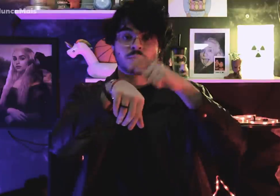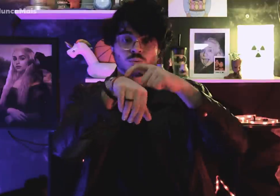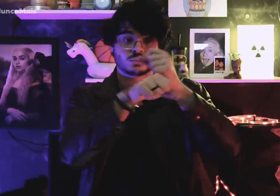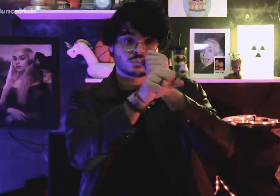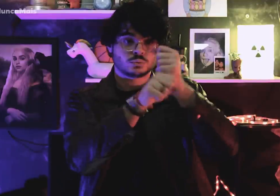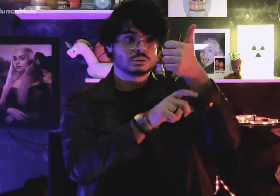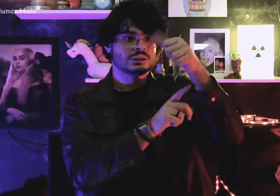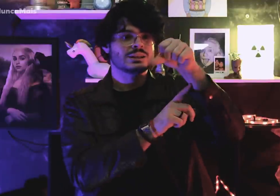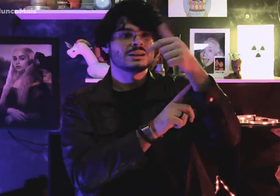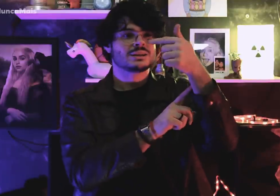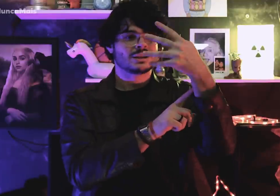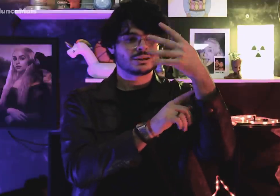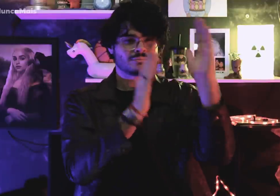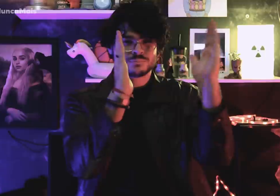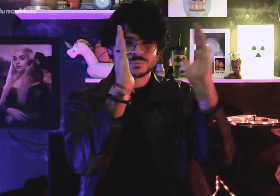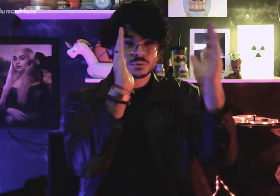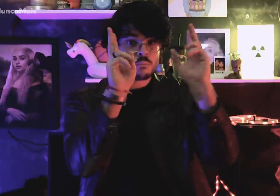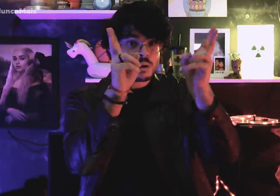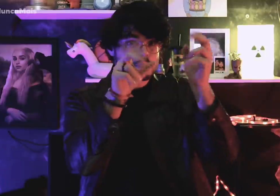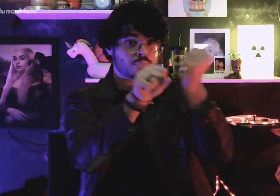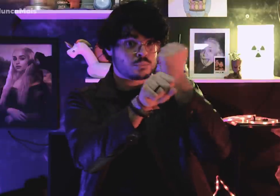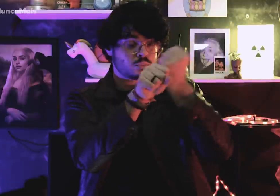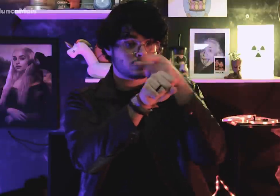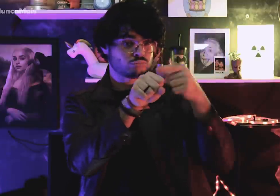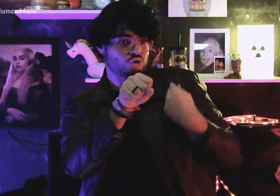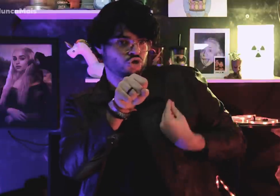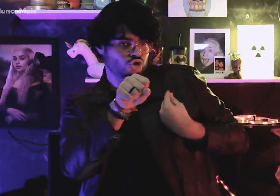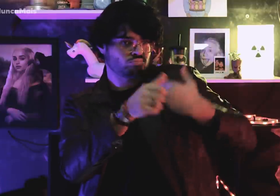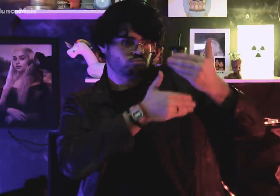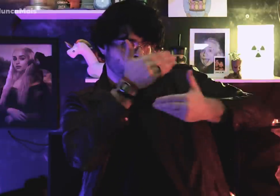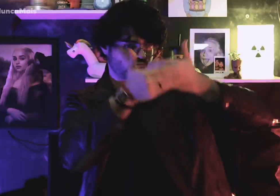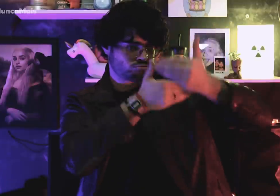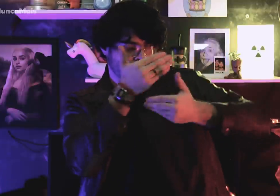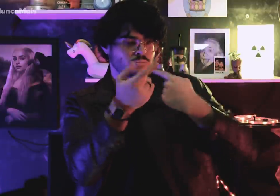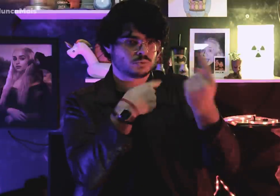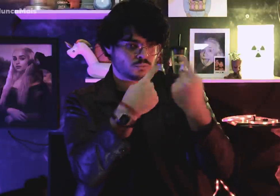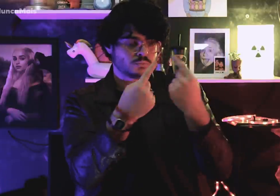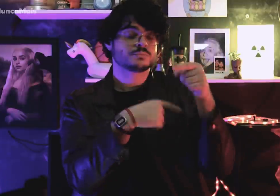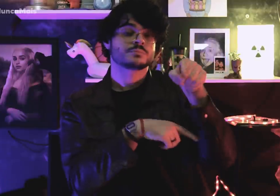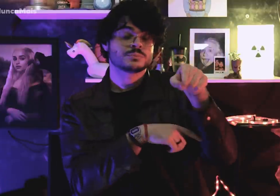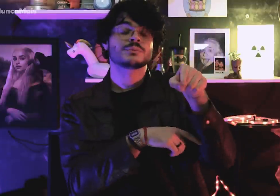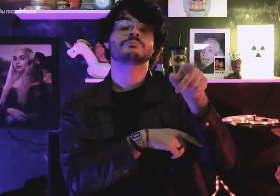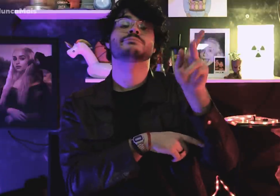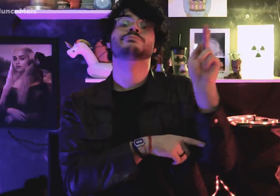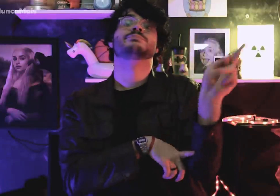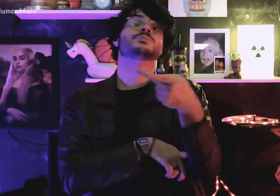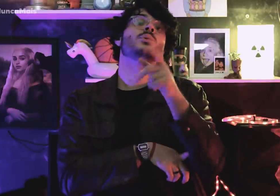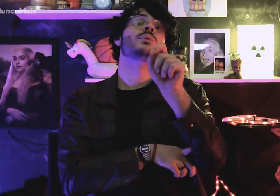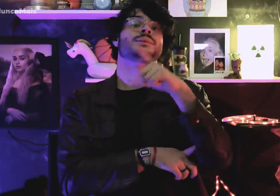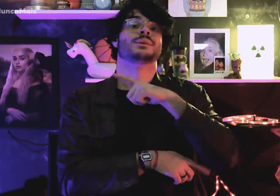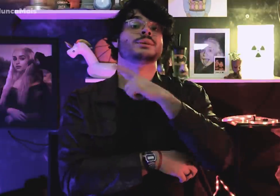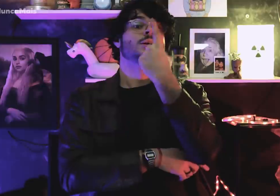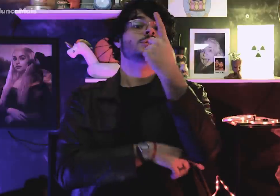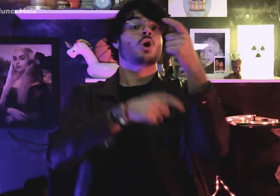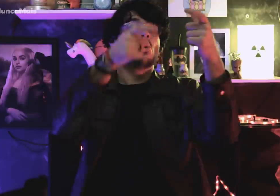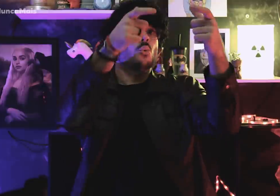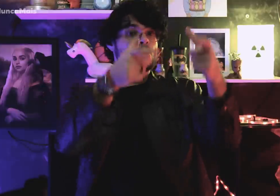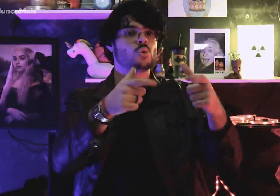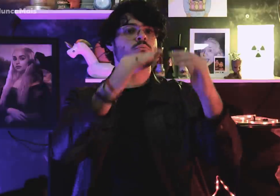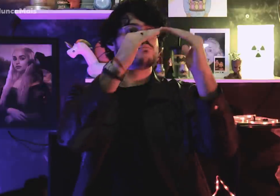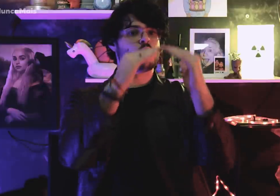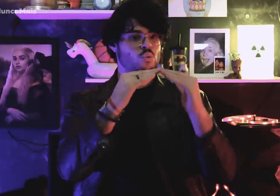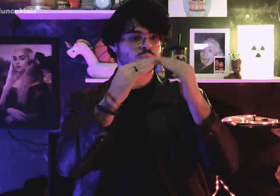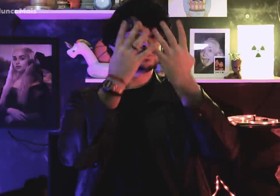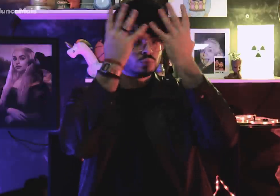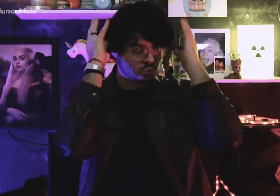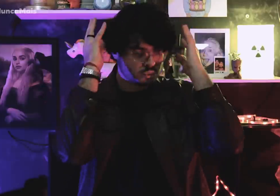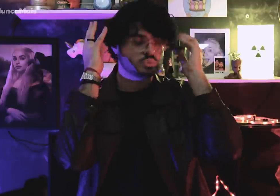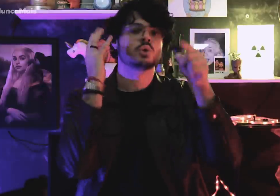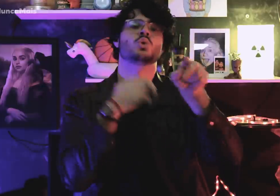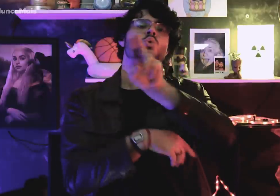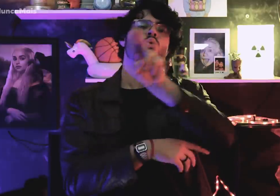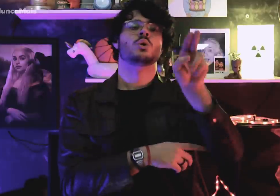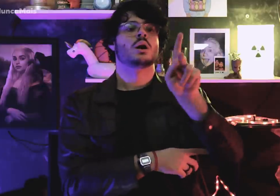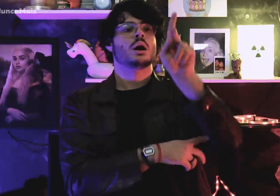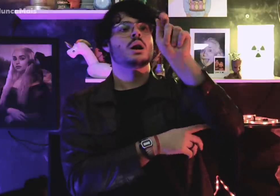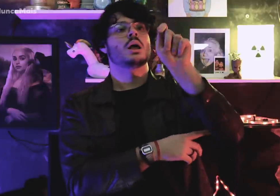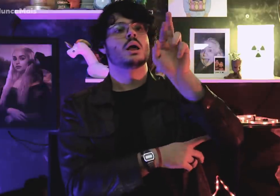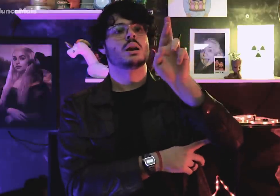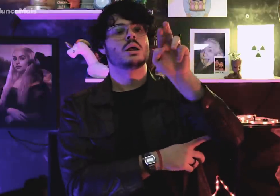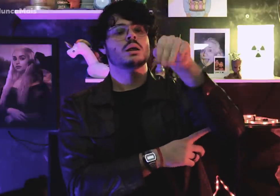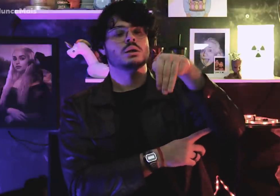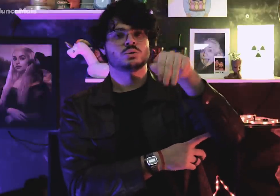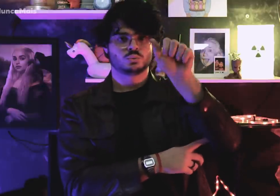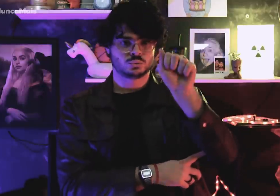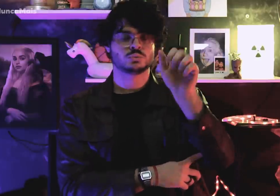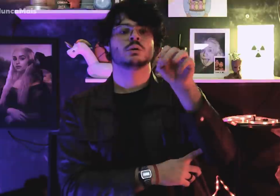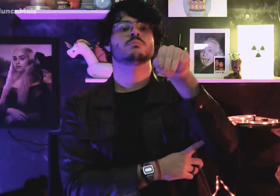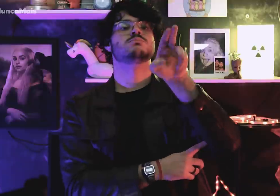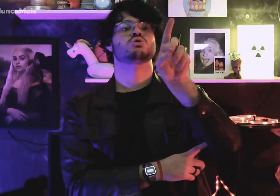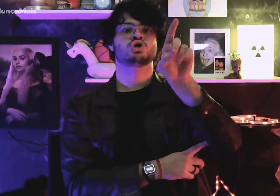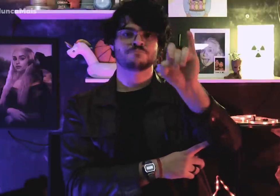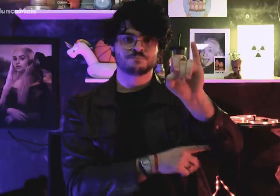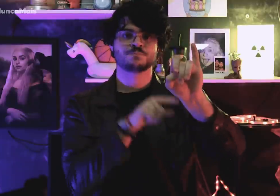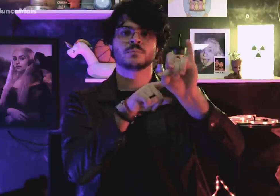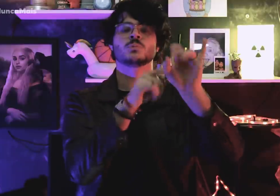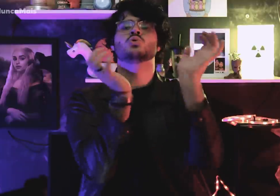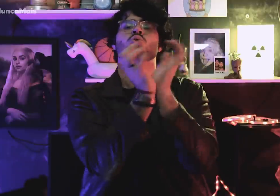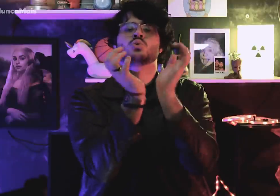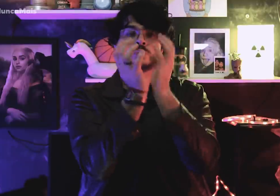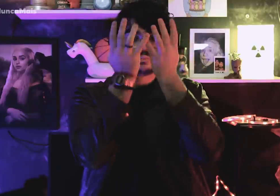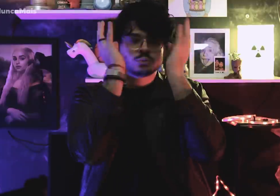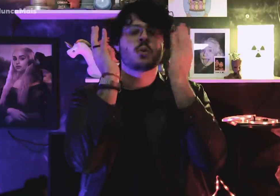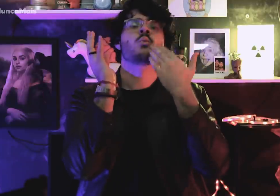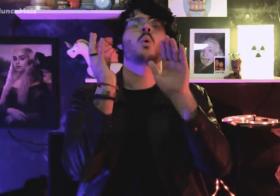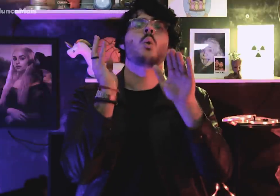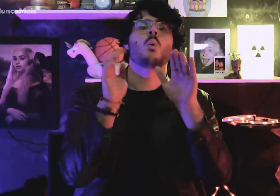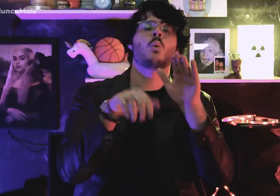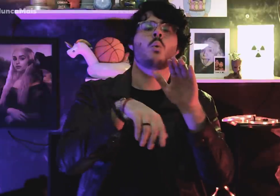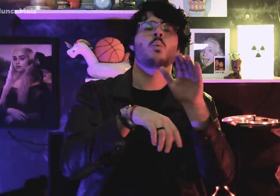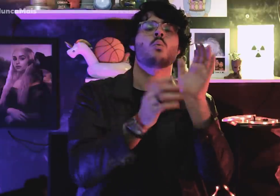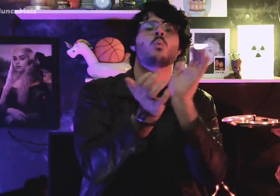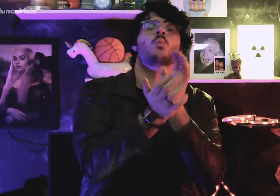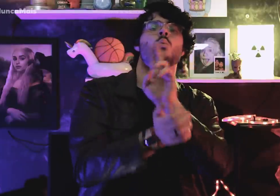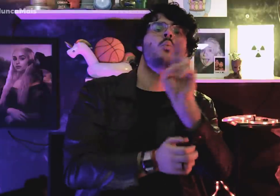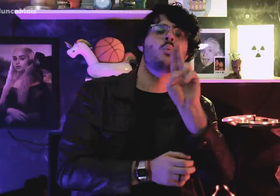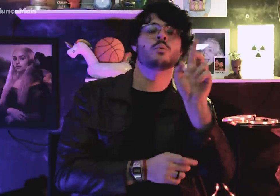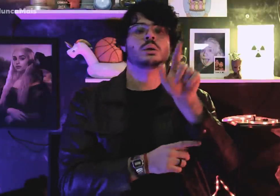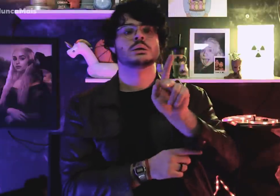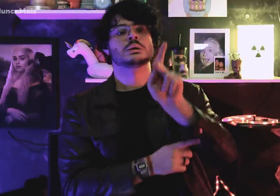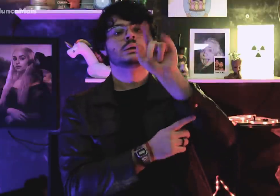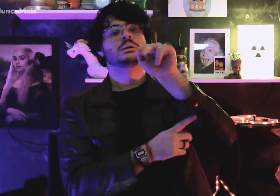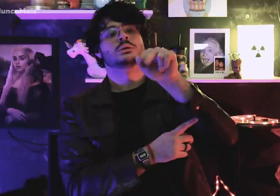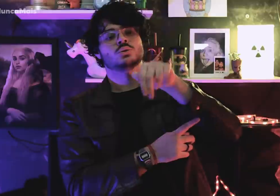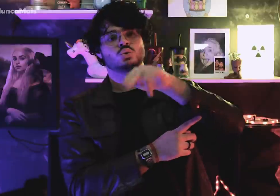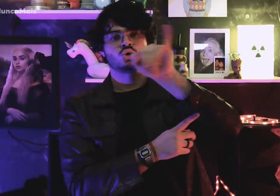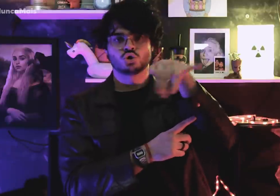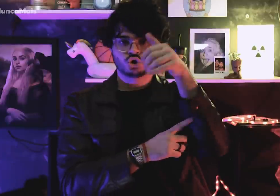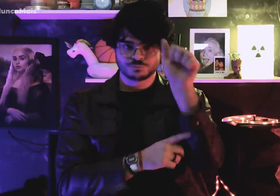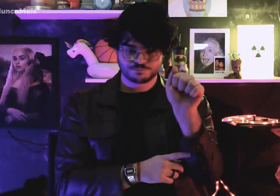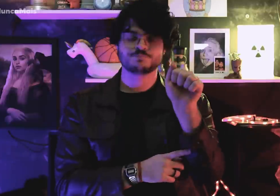In 1974, because of the works, the village Kramna Mudî, indigenous Kinja people (Waimiri-Atroari)